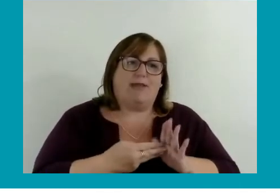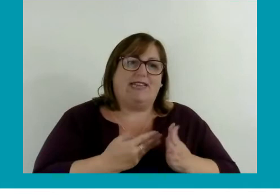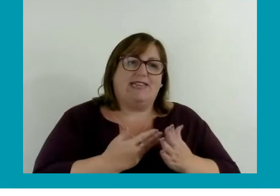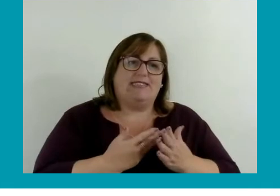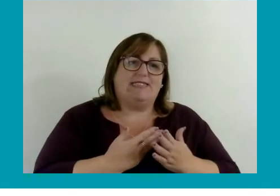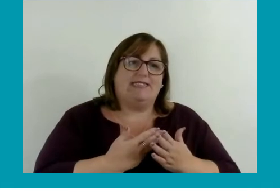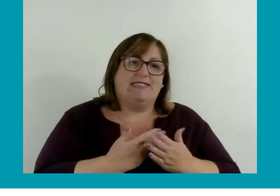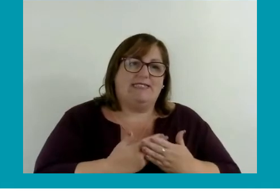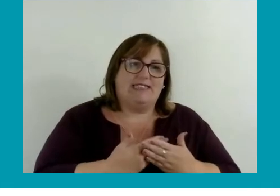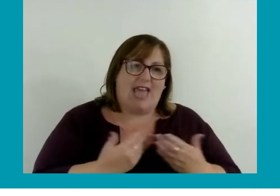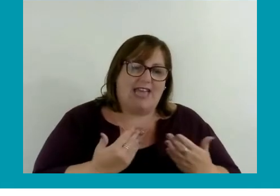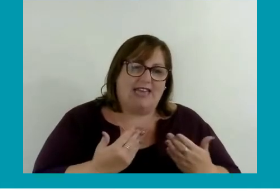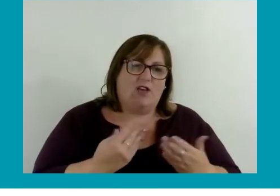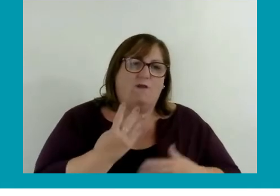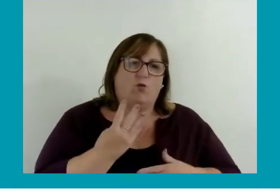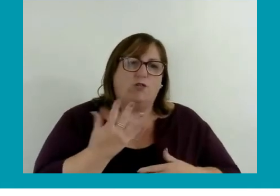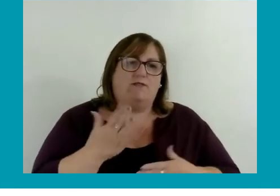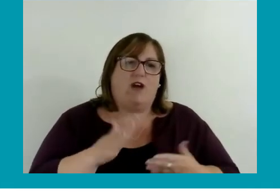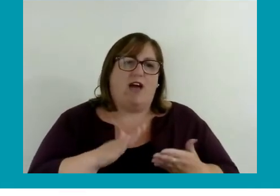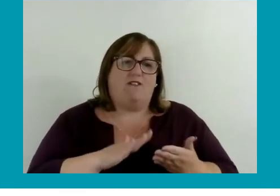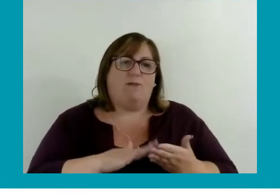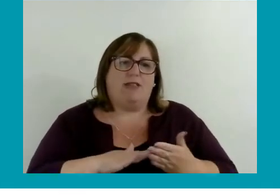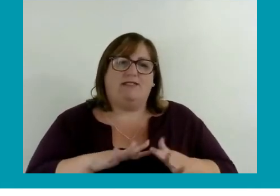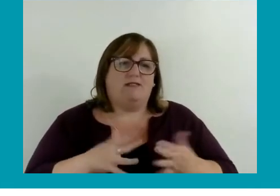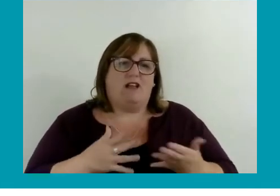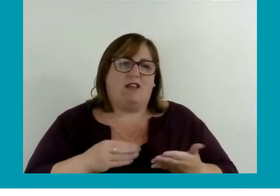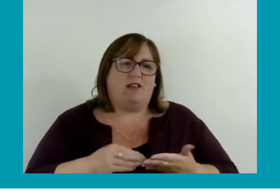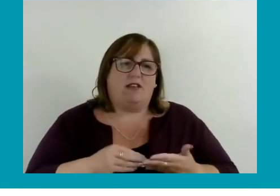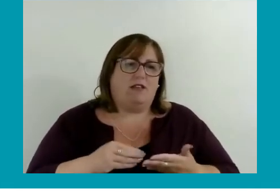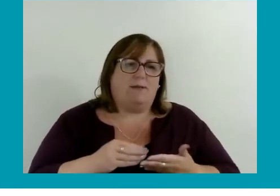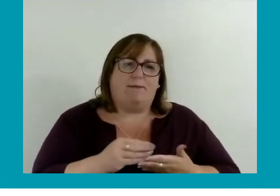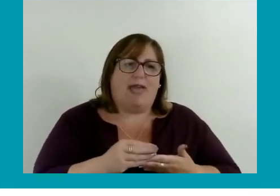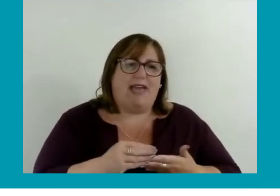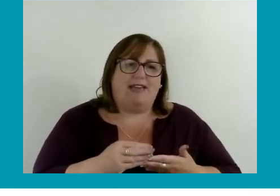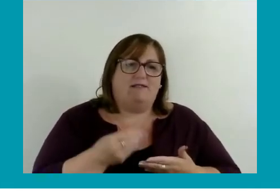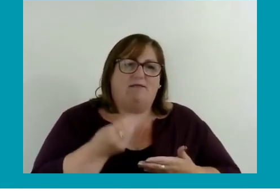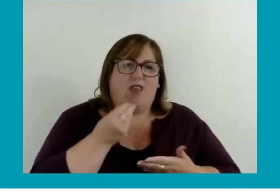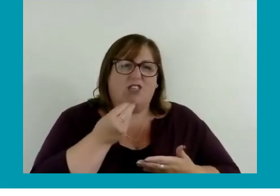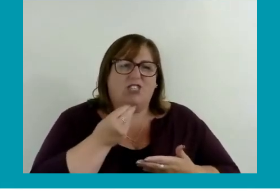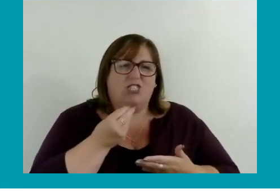and um i think i might have just messed up the numbers but i know the 45 is the lunch part